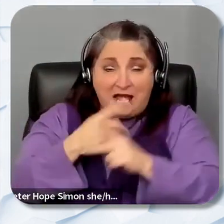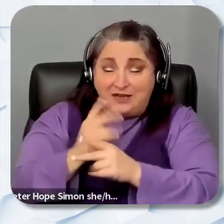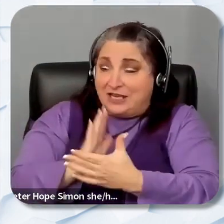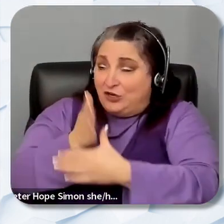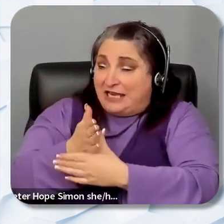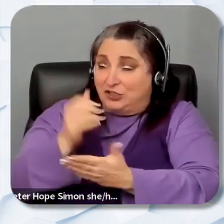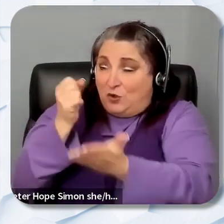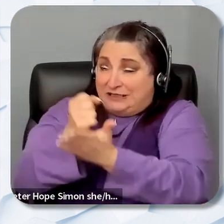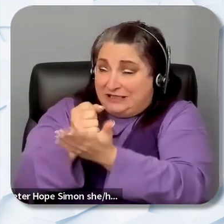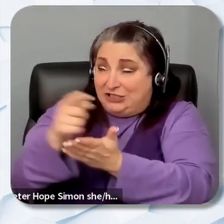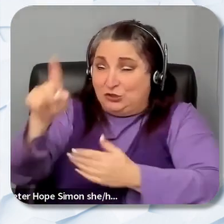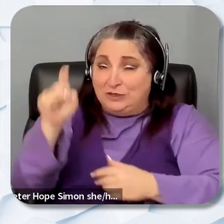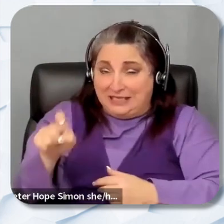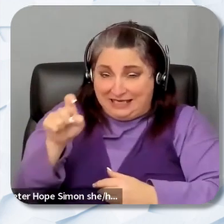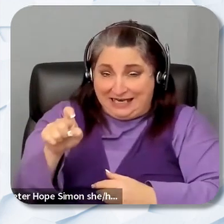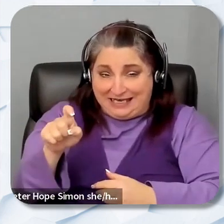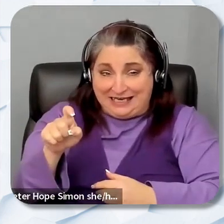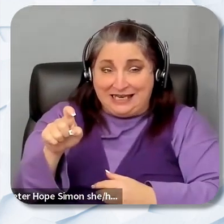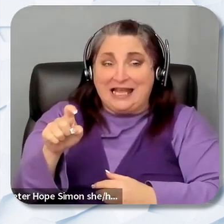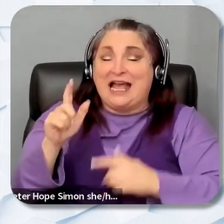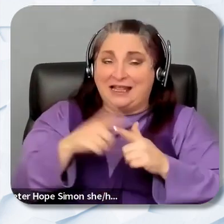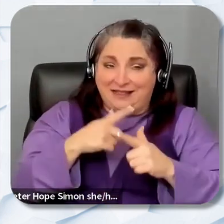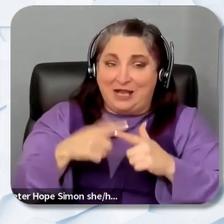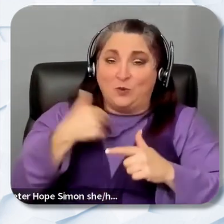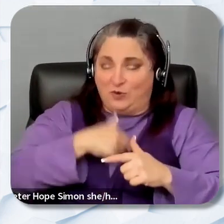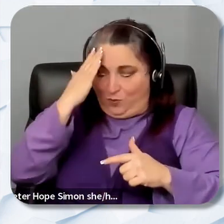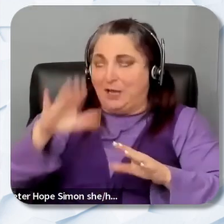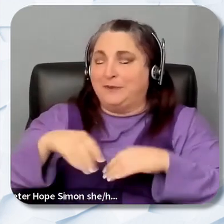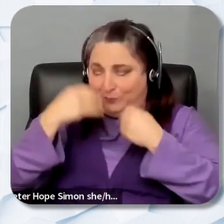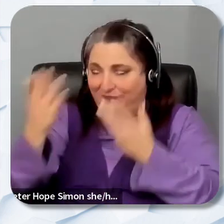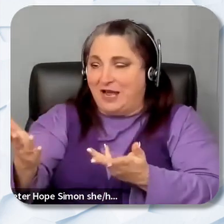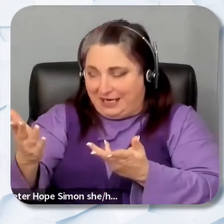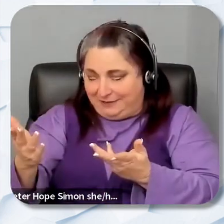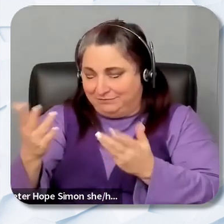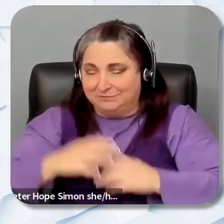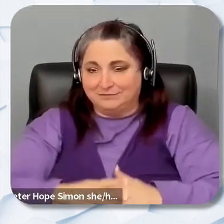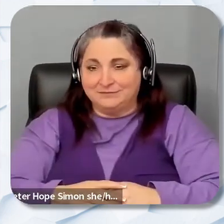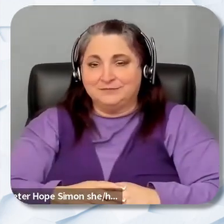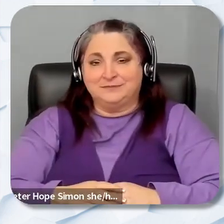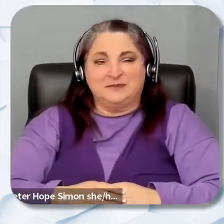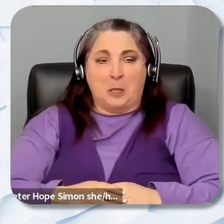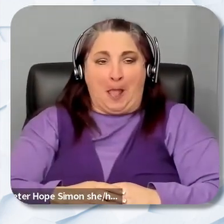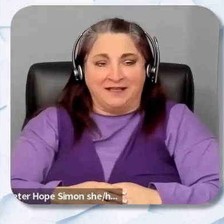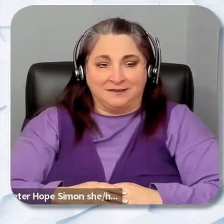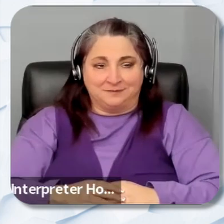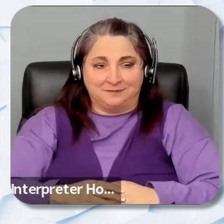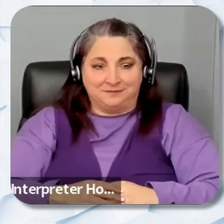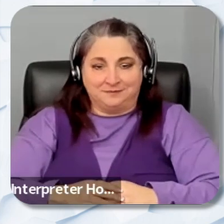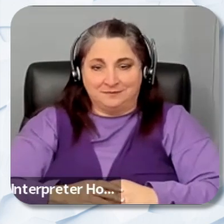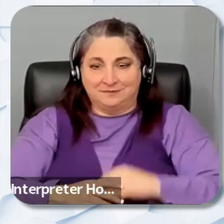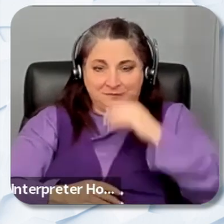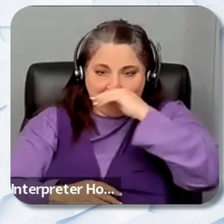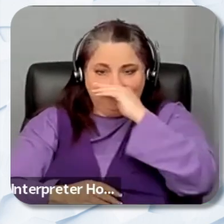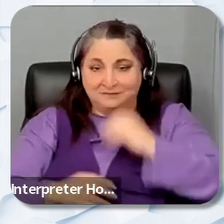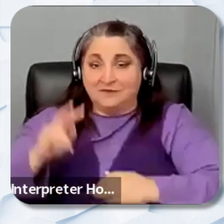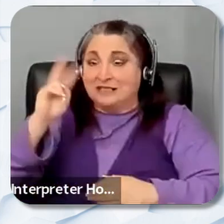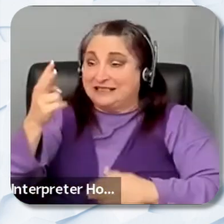need and that the CDE will be providing. On the second page of the Annual Determination